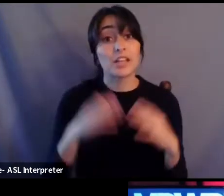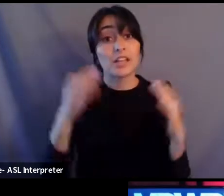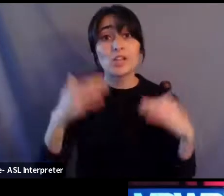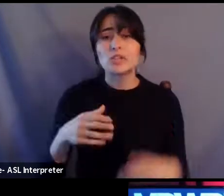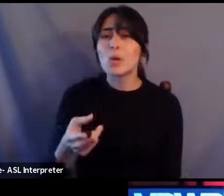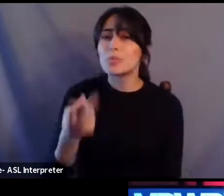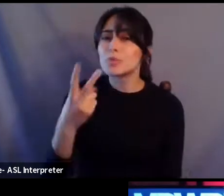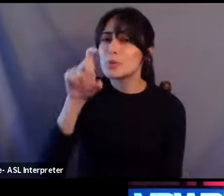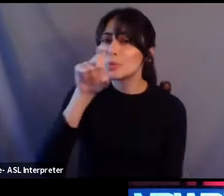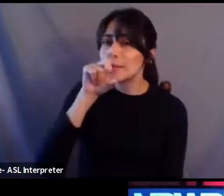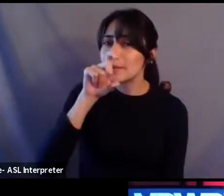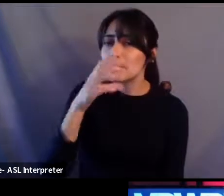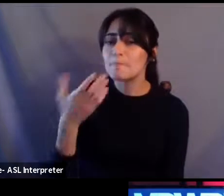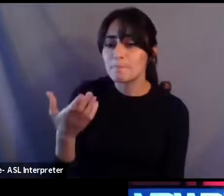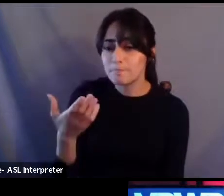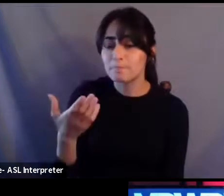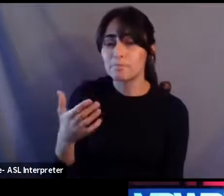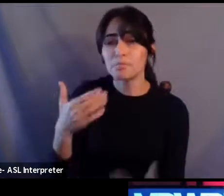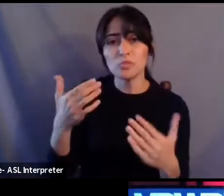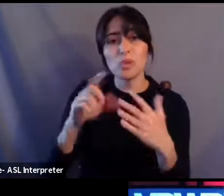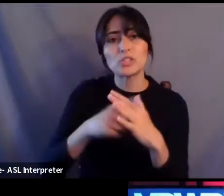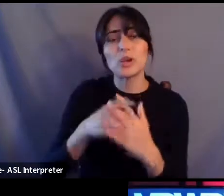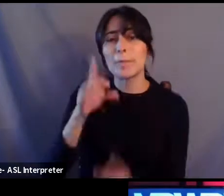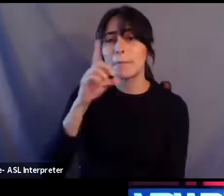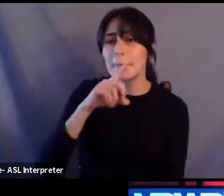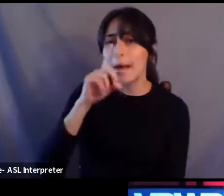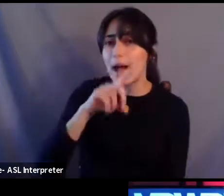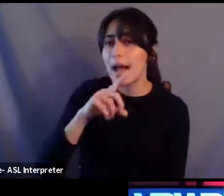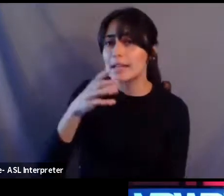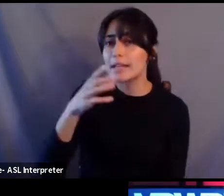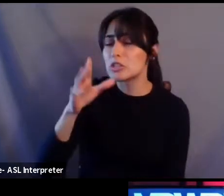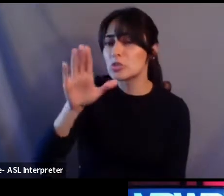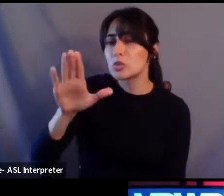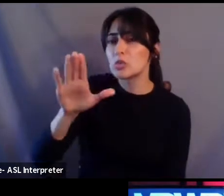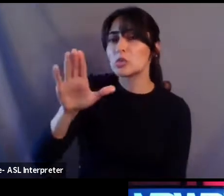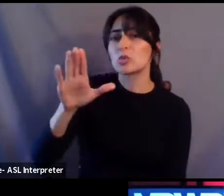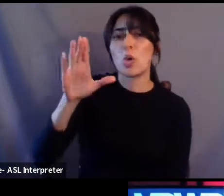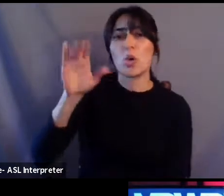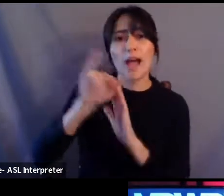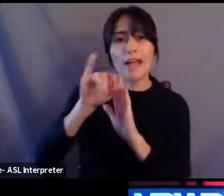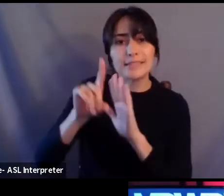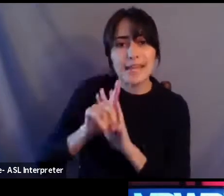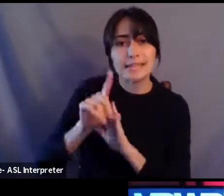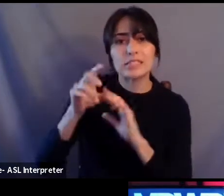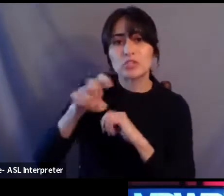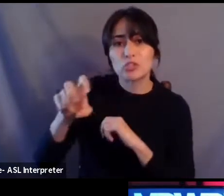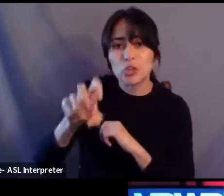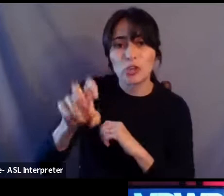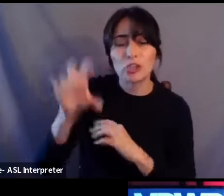Eagles, if you could tell us about your identity journey and how you came to do the work you do.